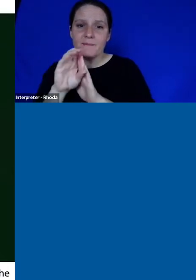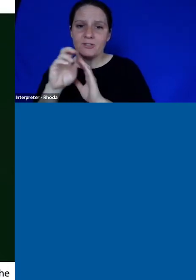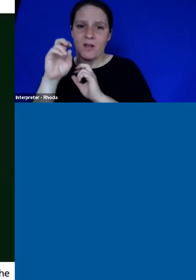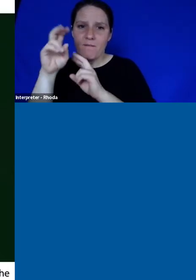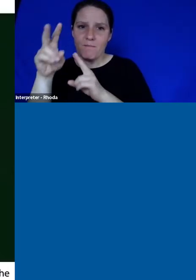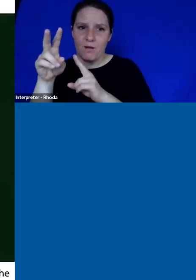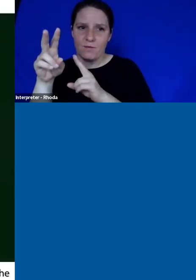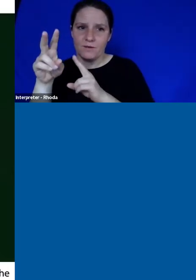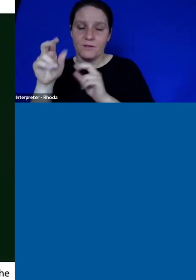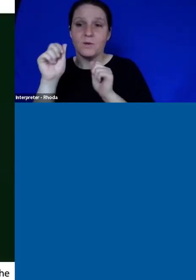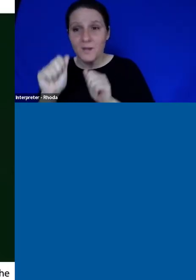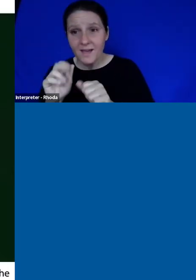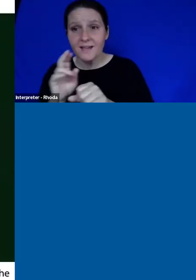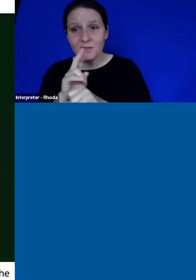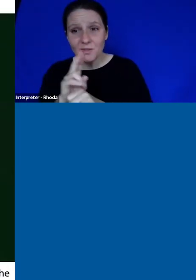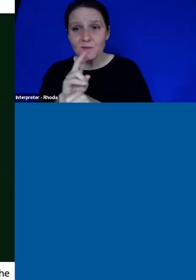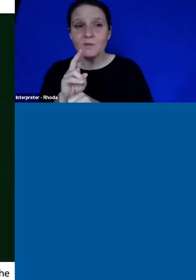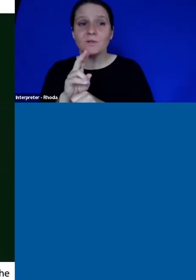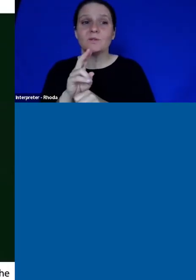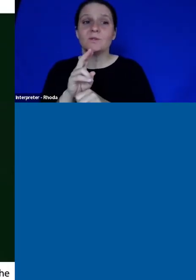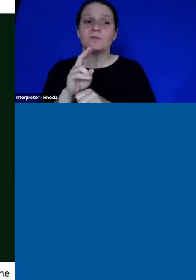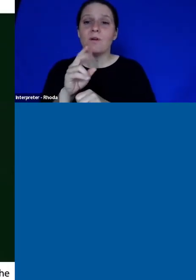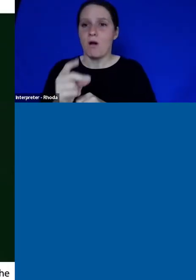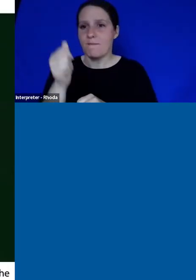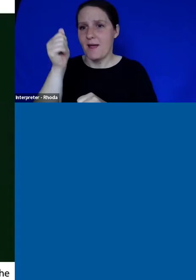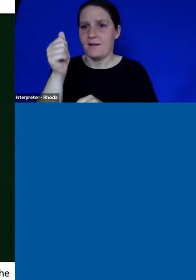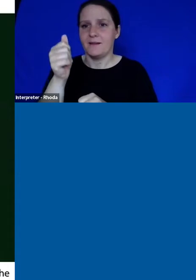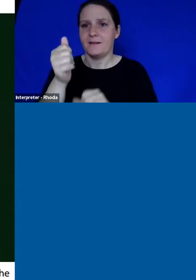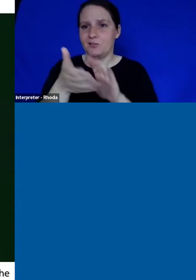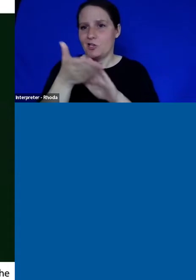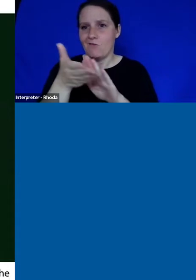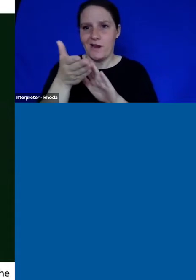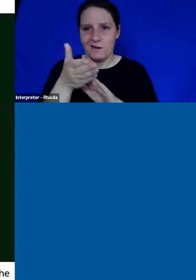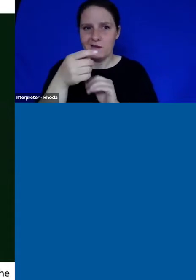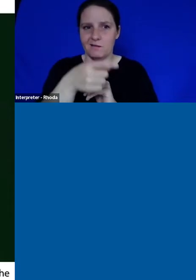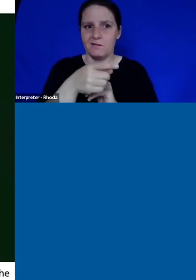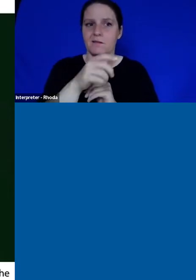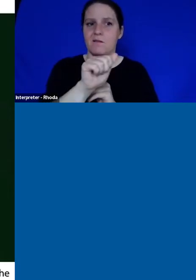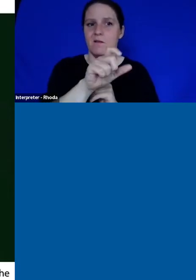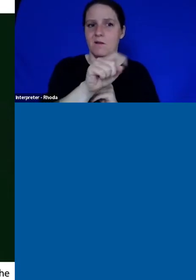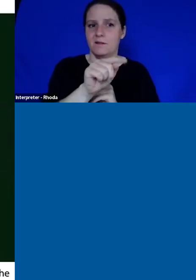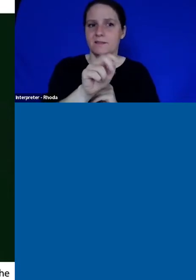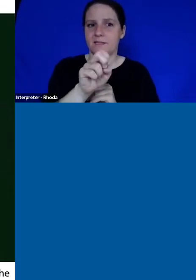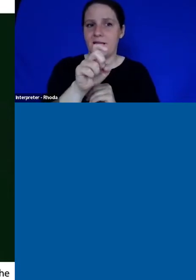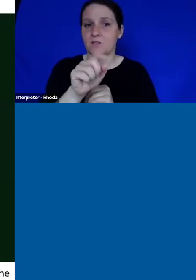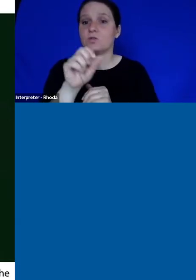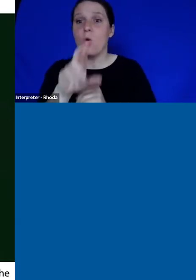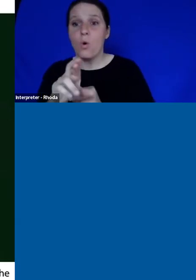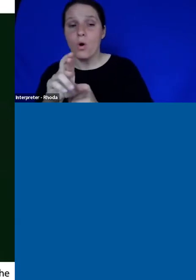You can use auto-generated alt text or custom alt text. Hint, this is the inaccessible example